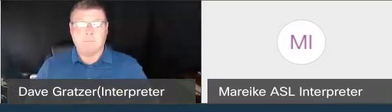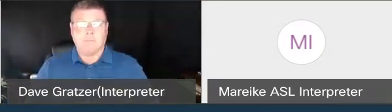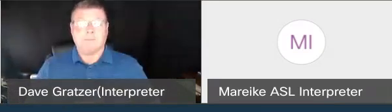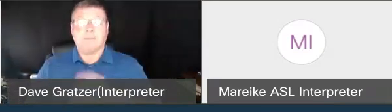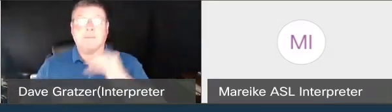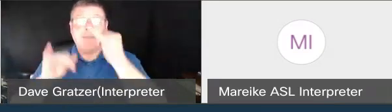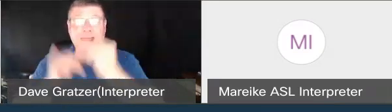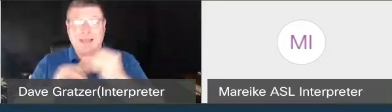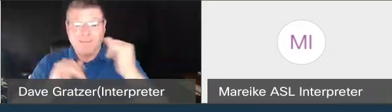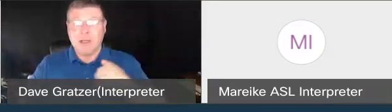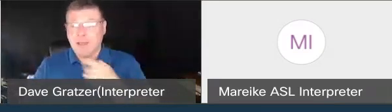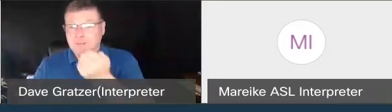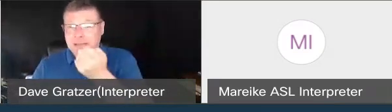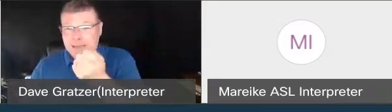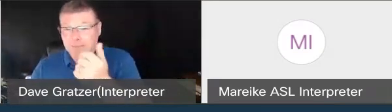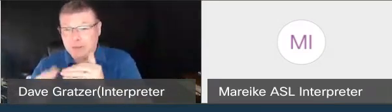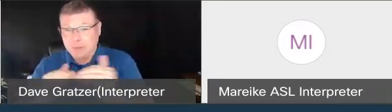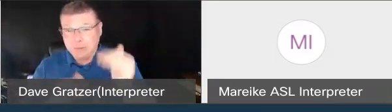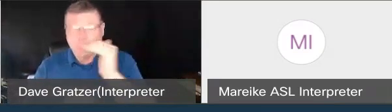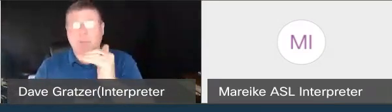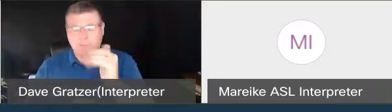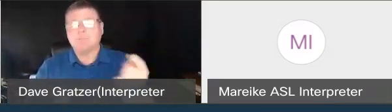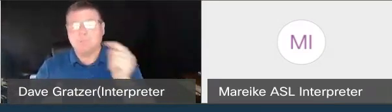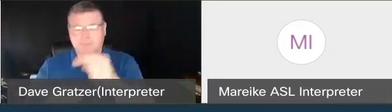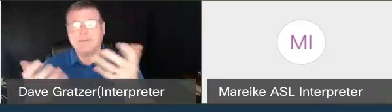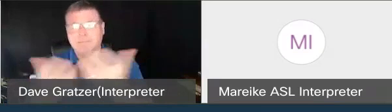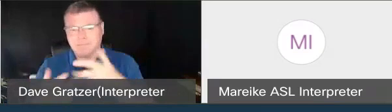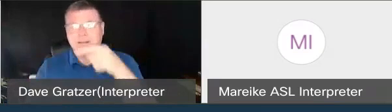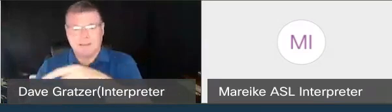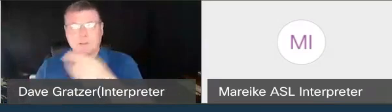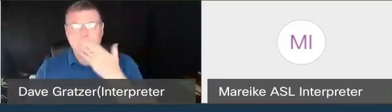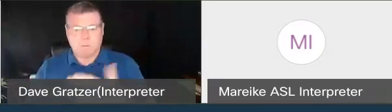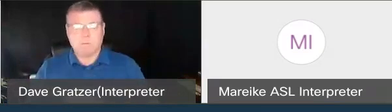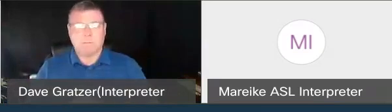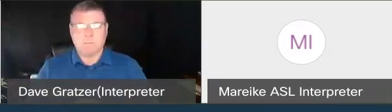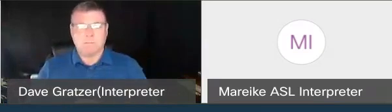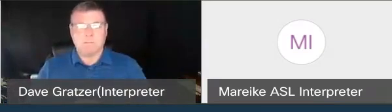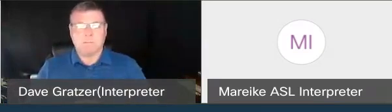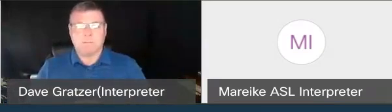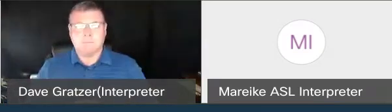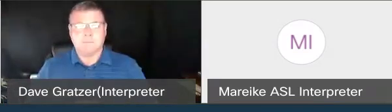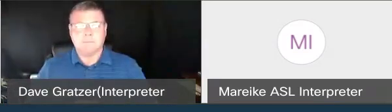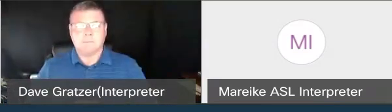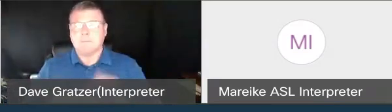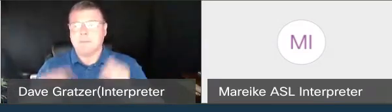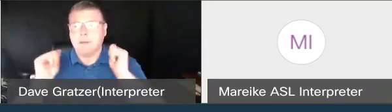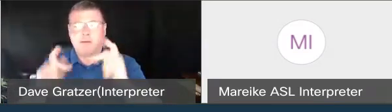who had a little too much to drink will go here well--as well. So it's all sorts of people from the population